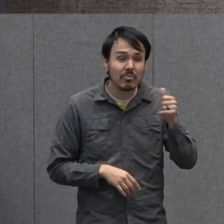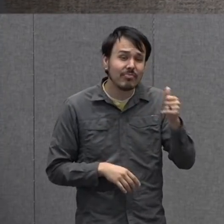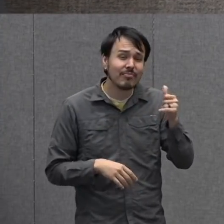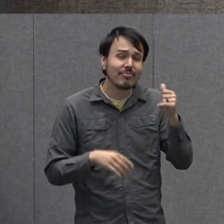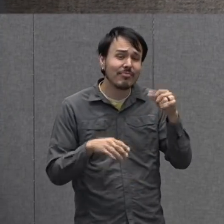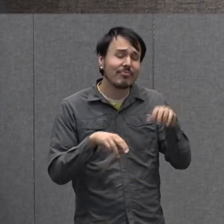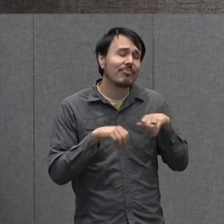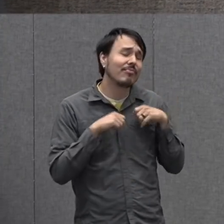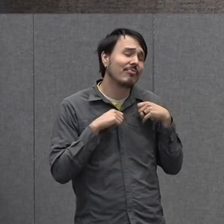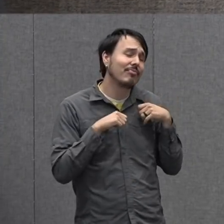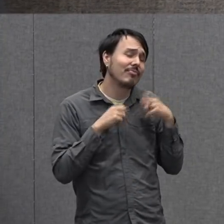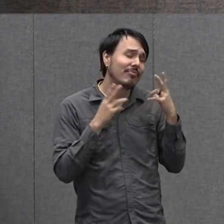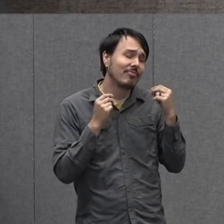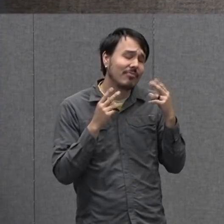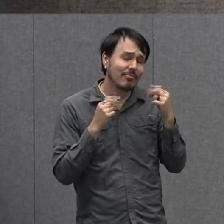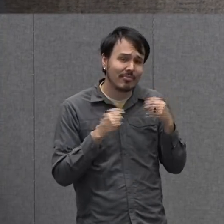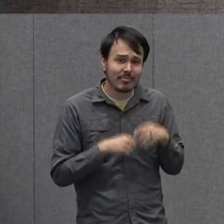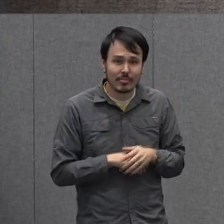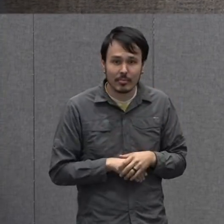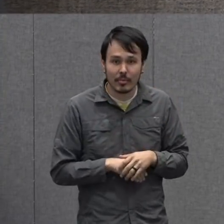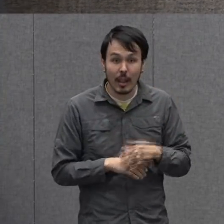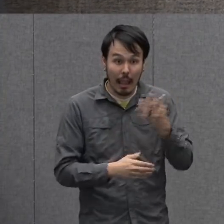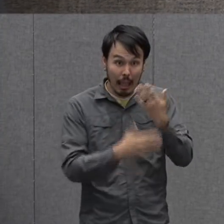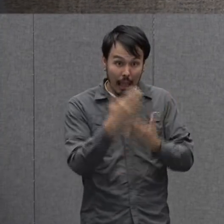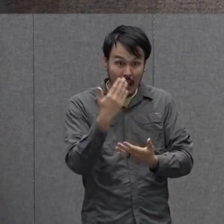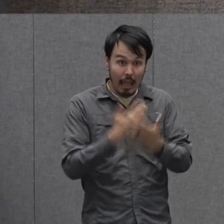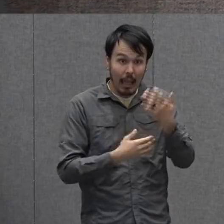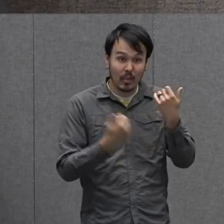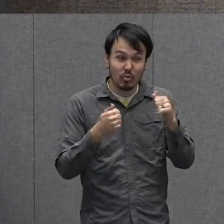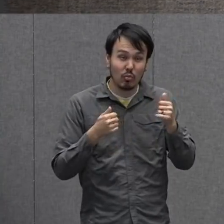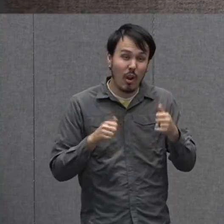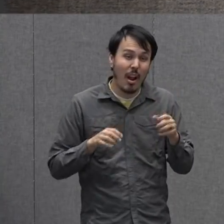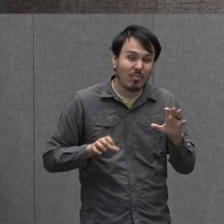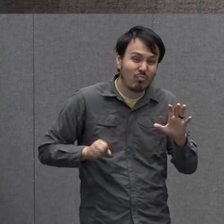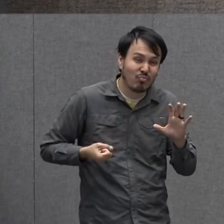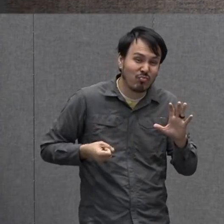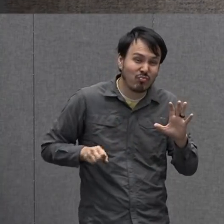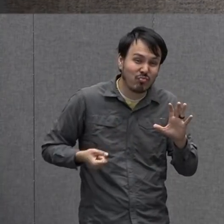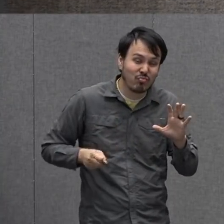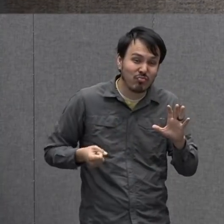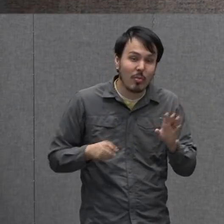Hands tried to turn doorknobs. Twist, test, rattle.